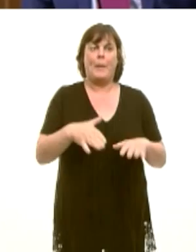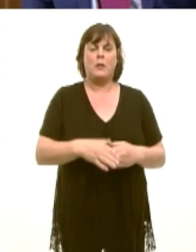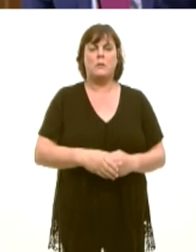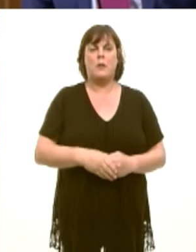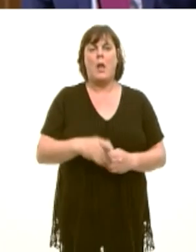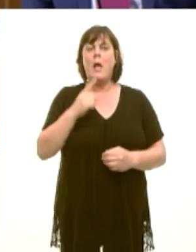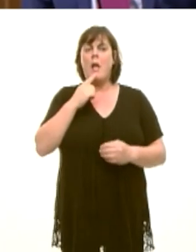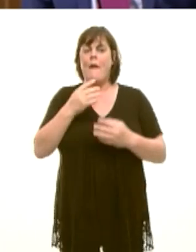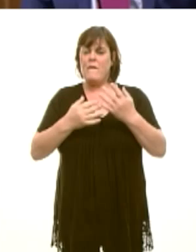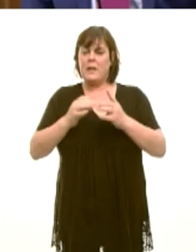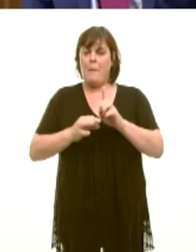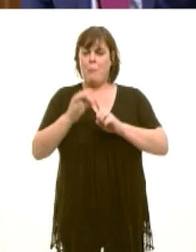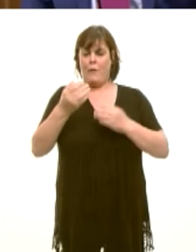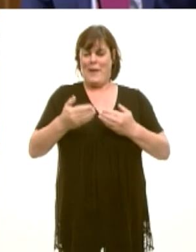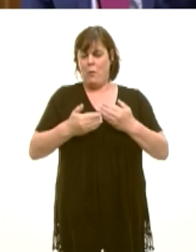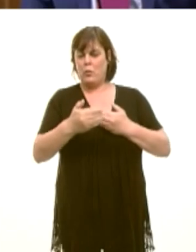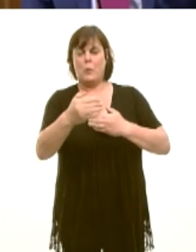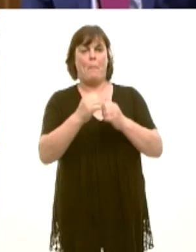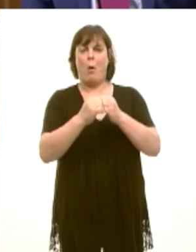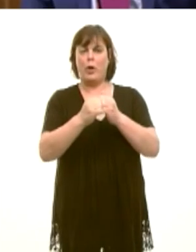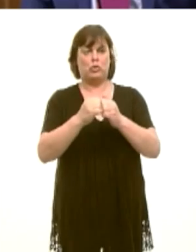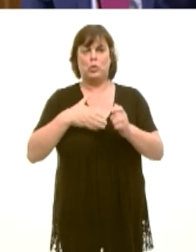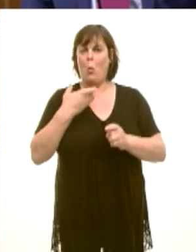now and March; I want to see the figures improve beyond March. Itís not about an election